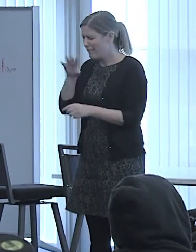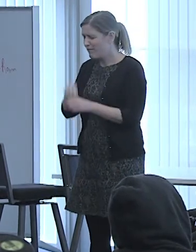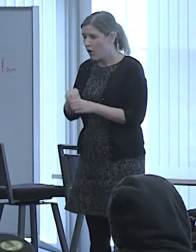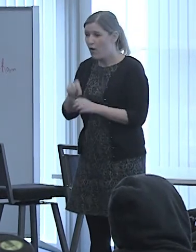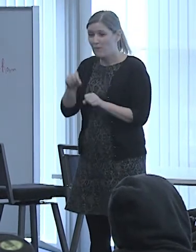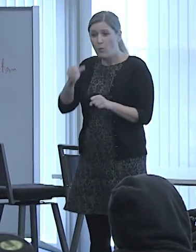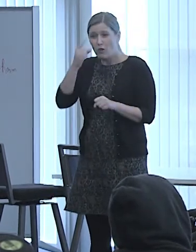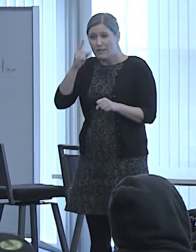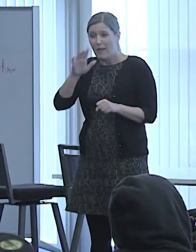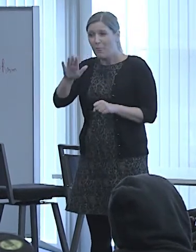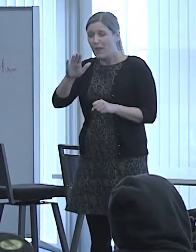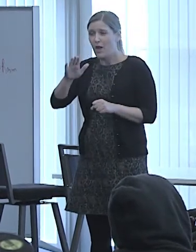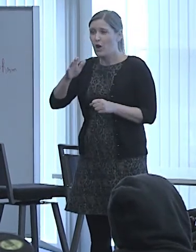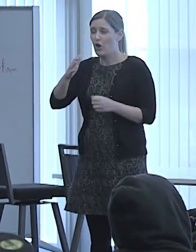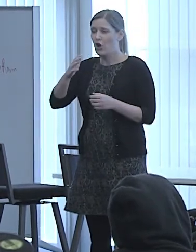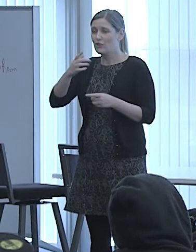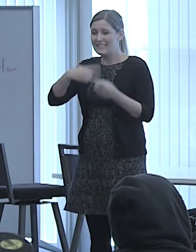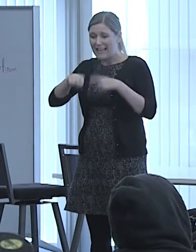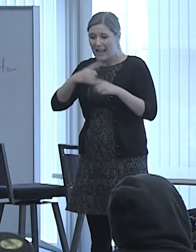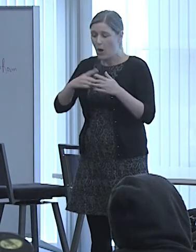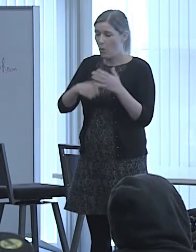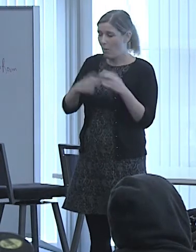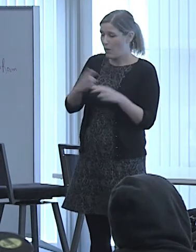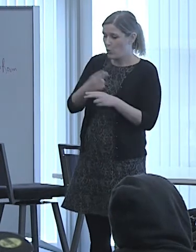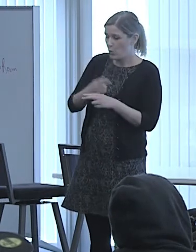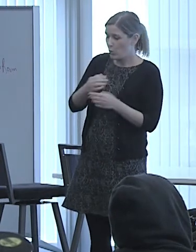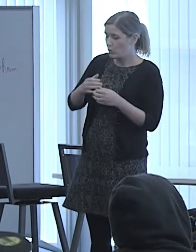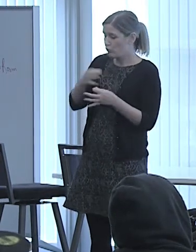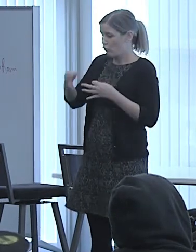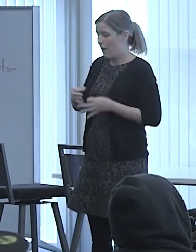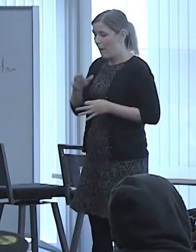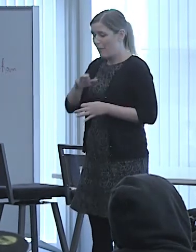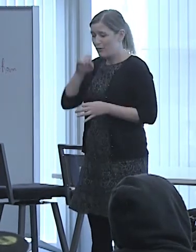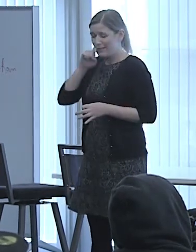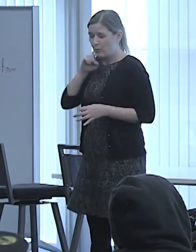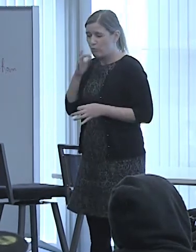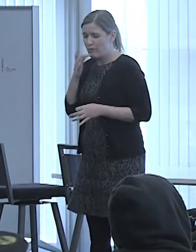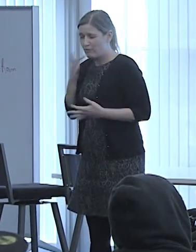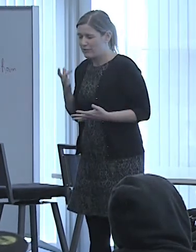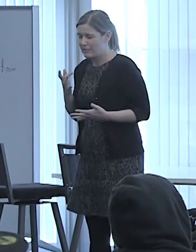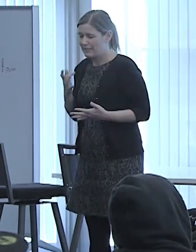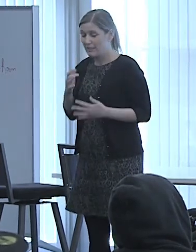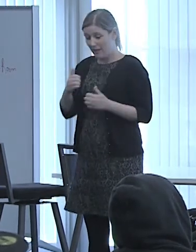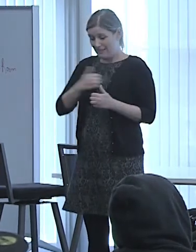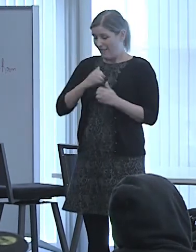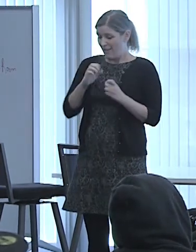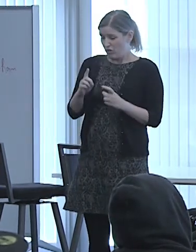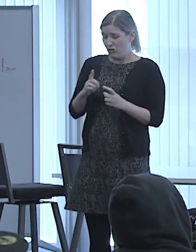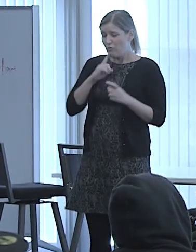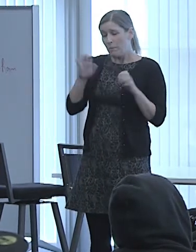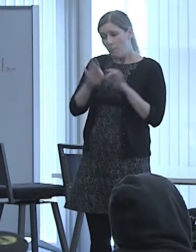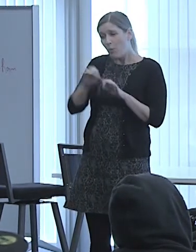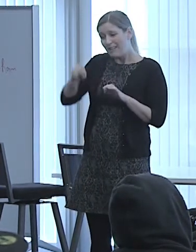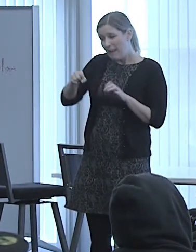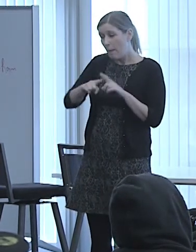to describe intersectionality, right. And so, some education is important, but we can't expect that everybody can actually